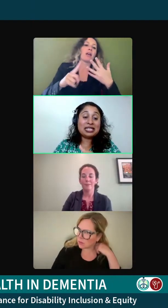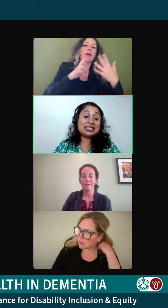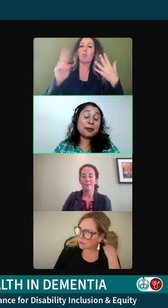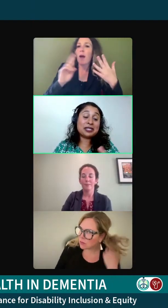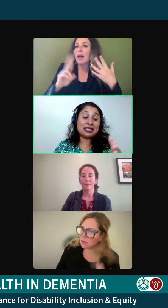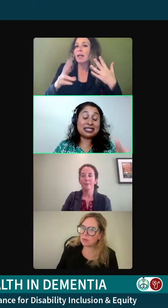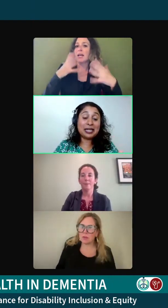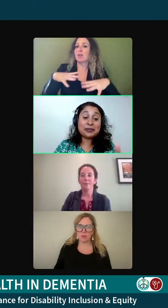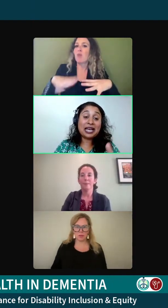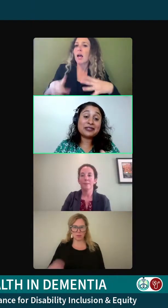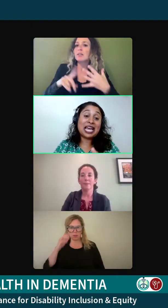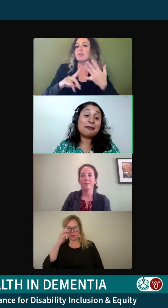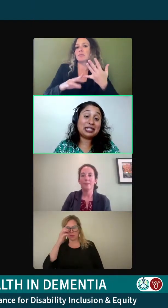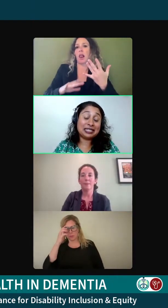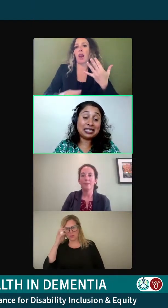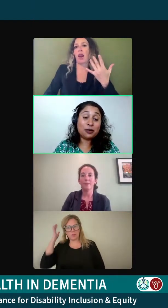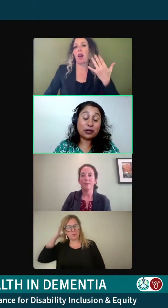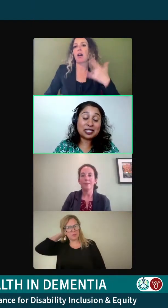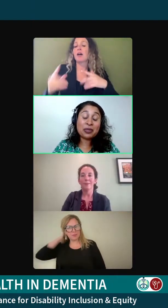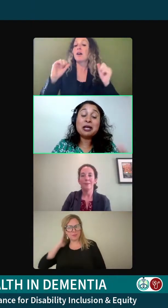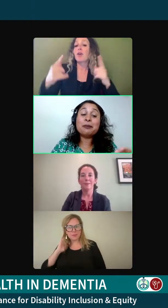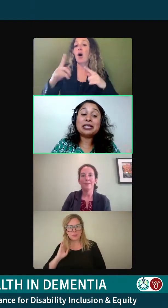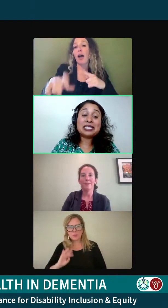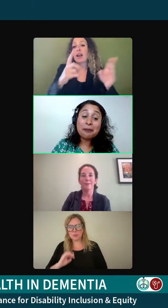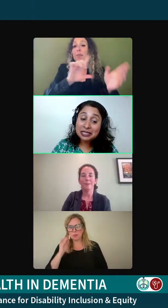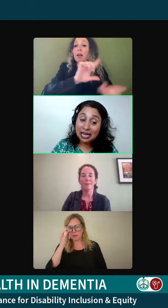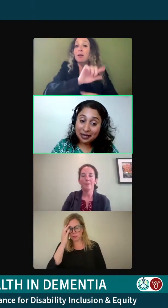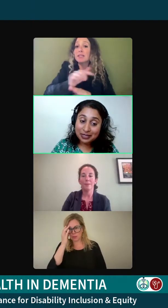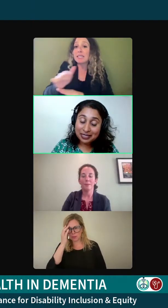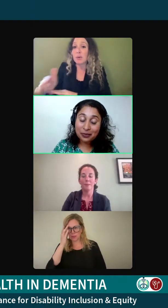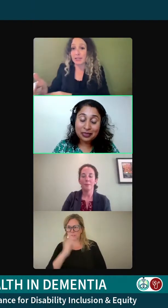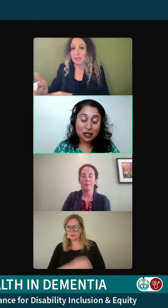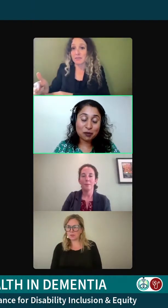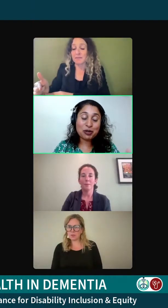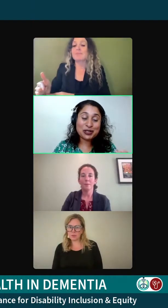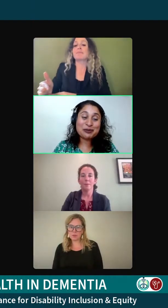many steps and these steps have to happen in sequence. But sometimes, their person